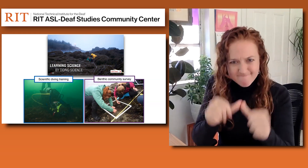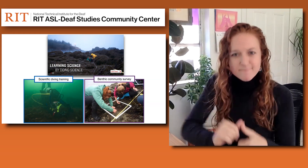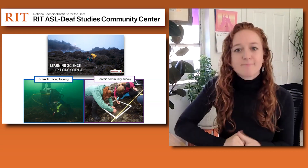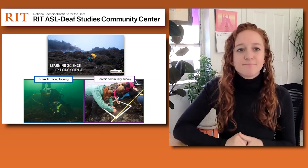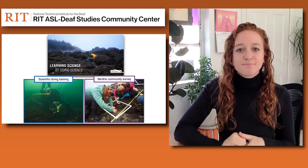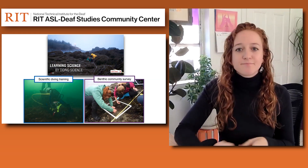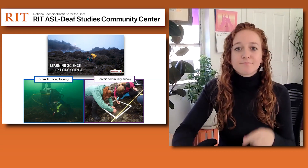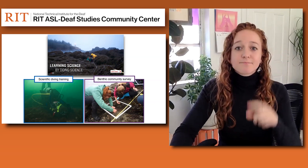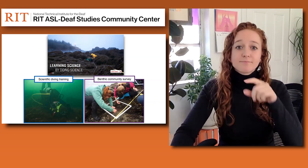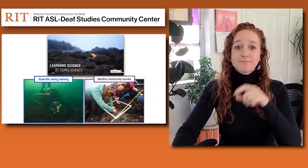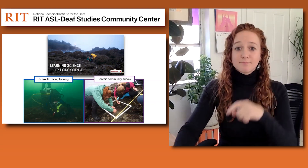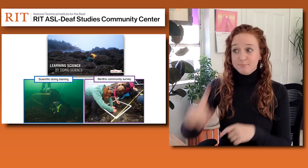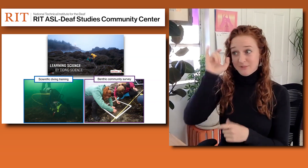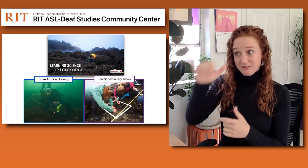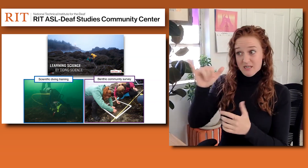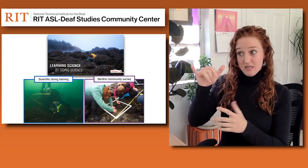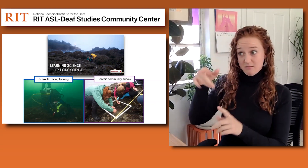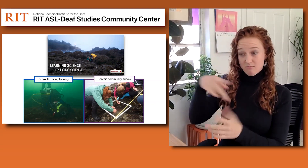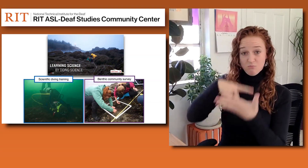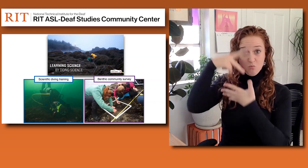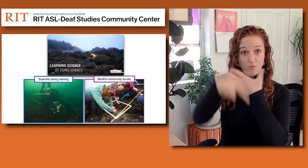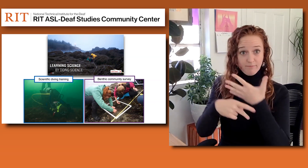But I decided to persevere.